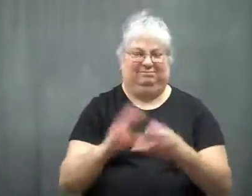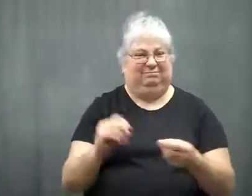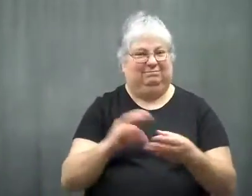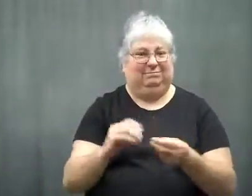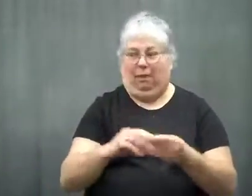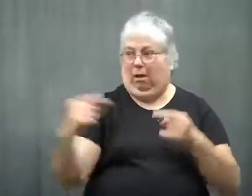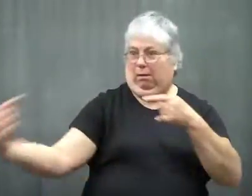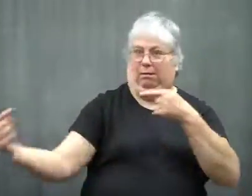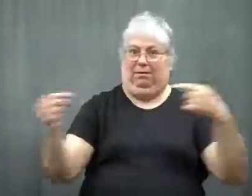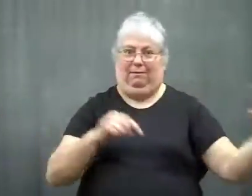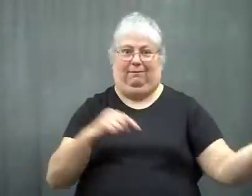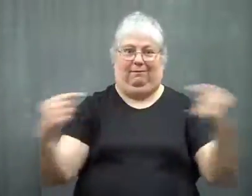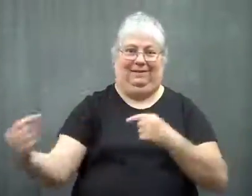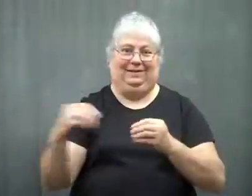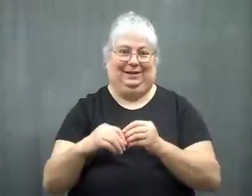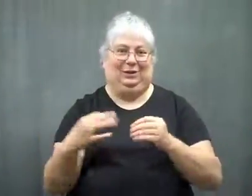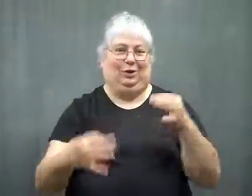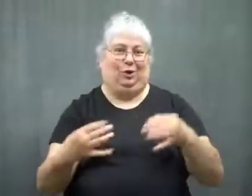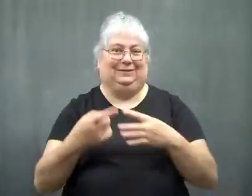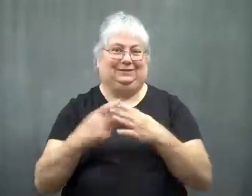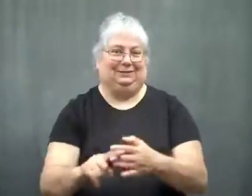There were opposing theories in the opening arguments.